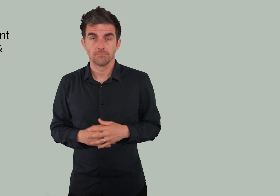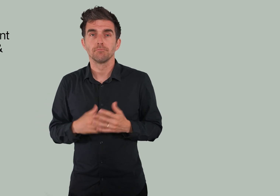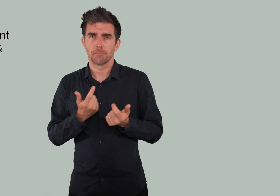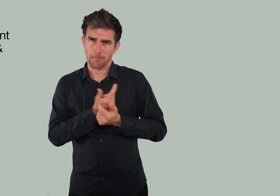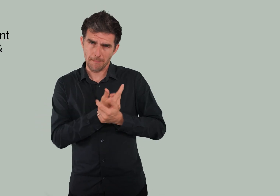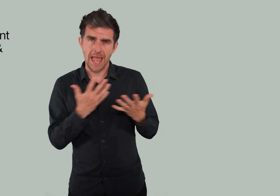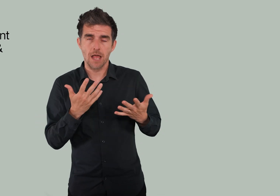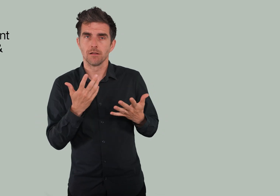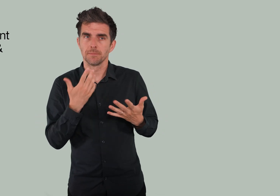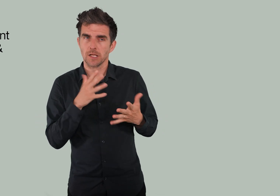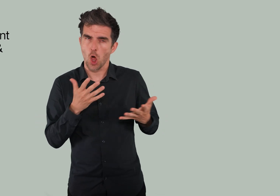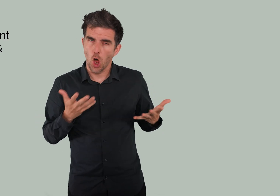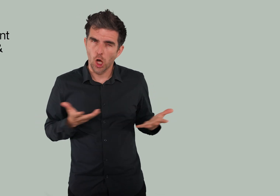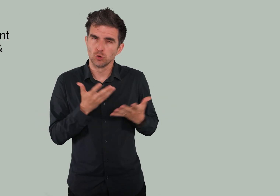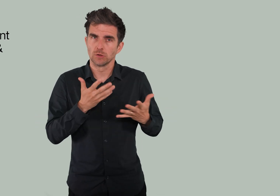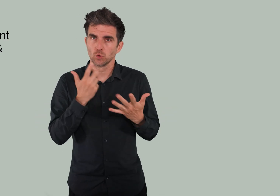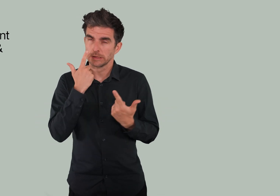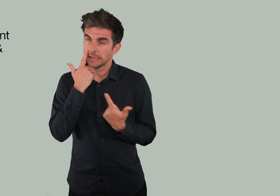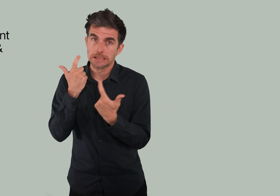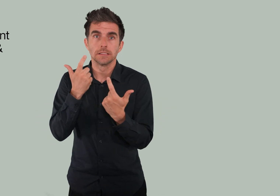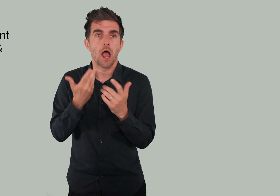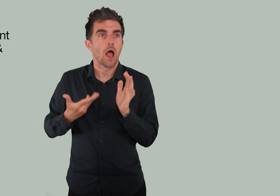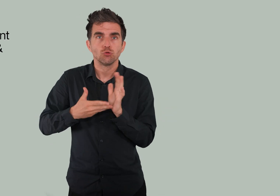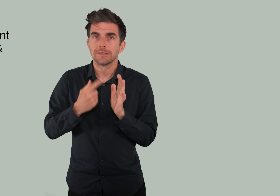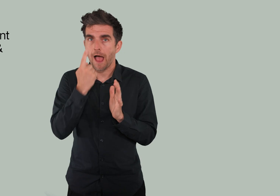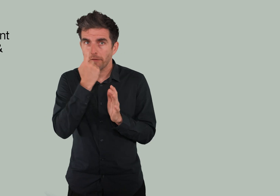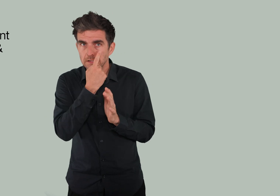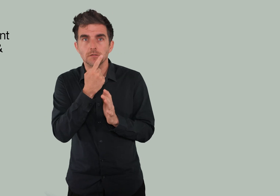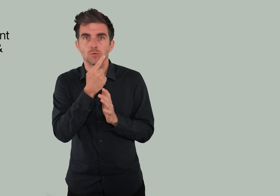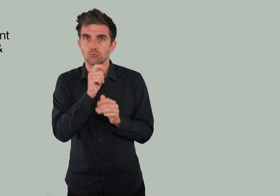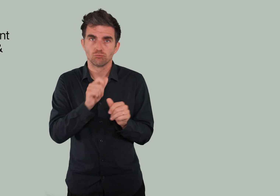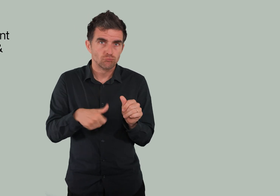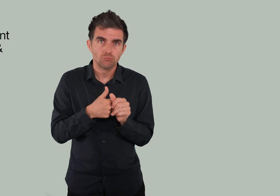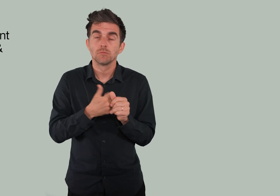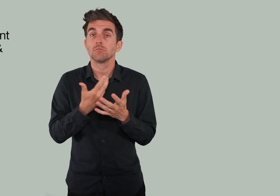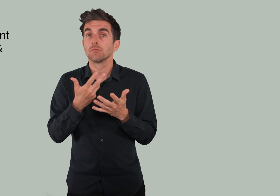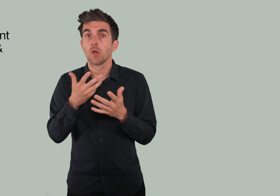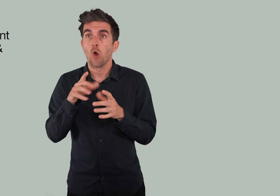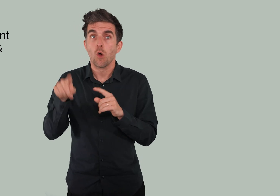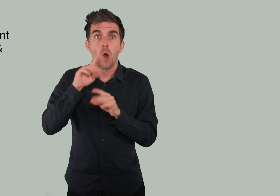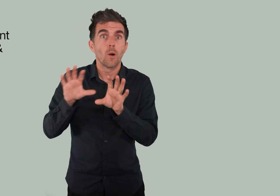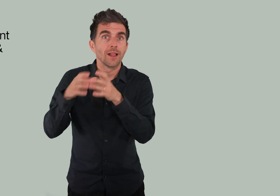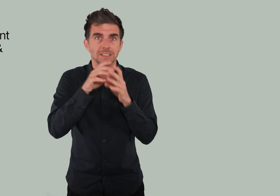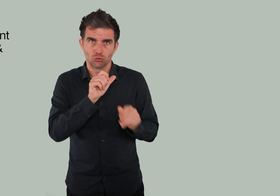Many are encouraged to seek additional evidence by support organisations,